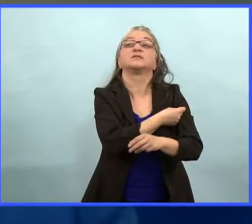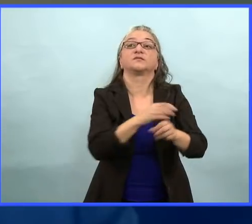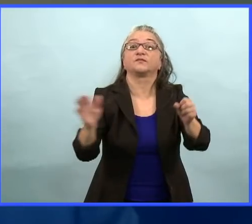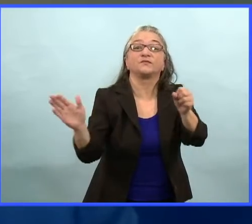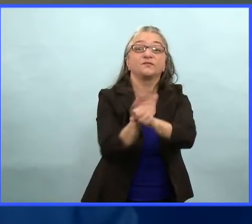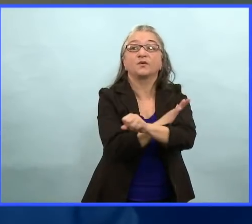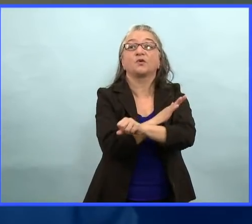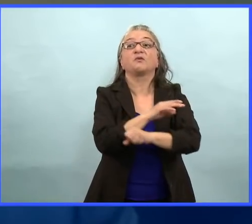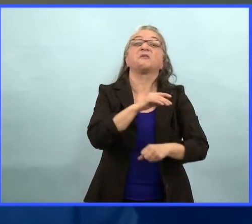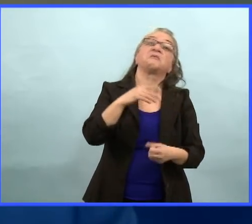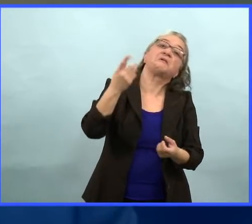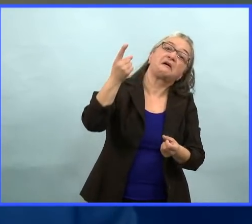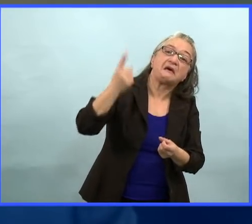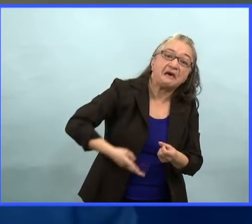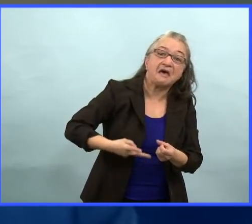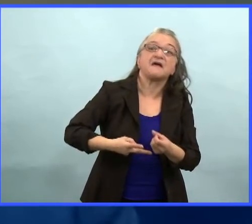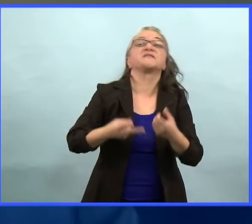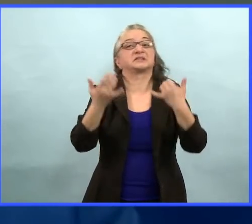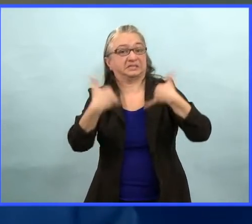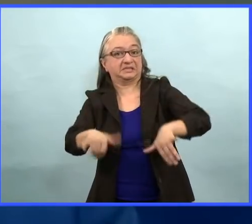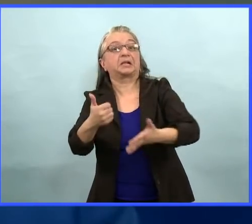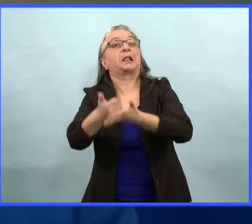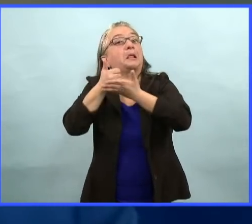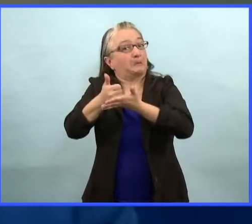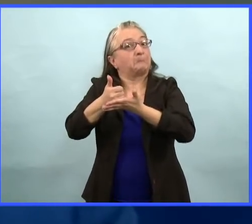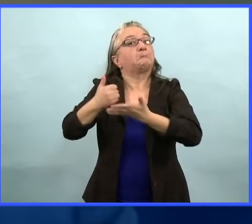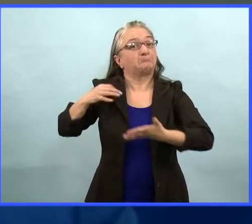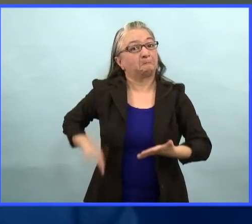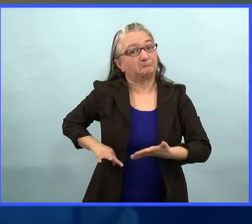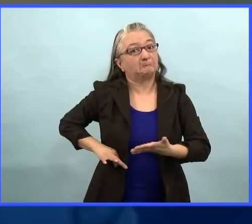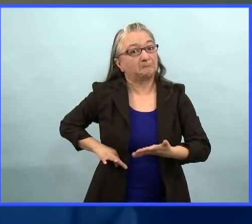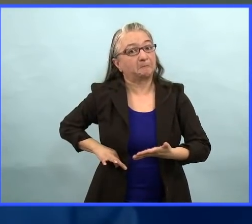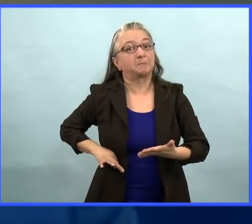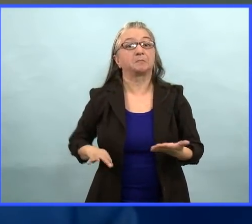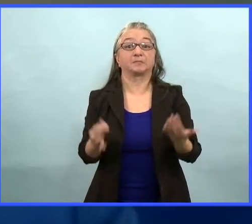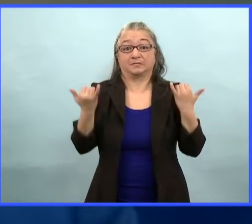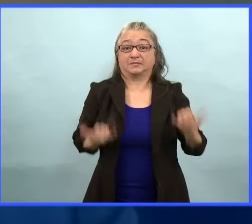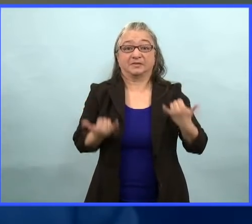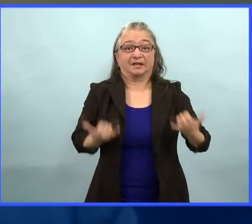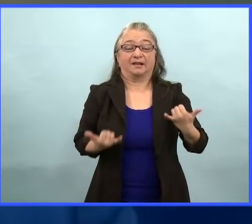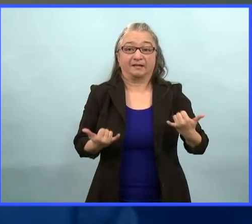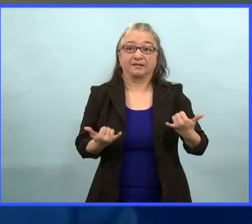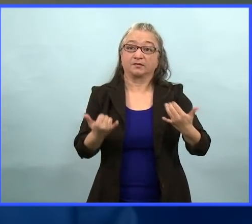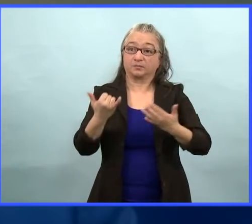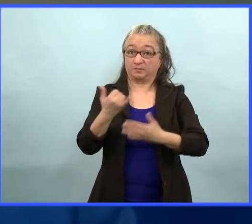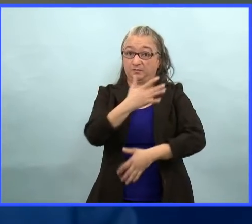over the past two weeks we've seen some large numbers of covert positive patients in our icus